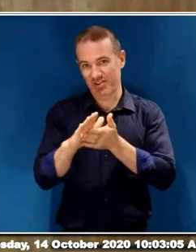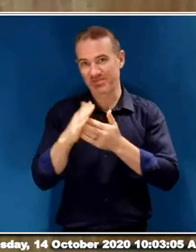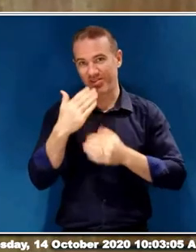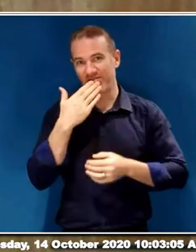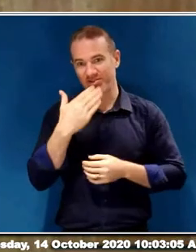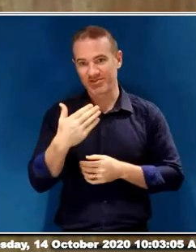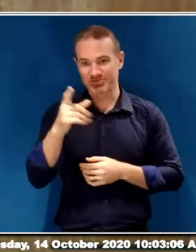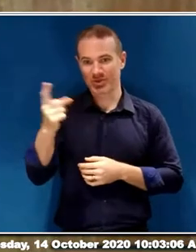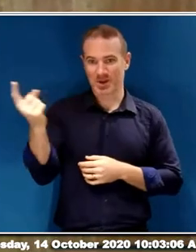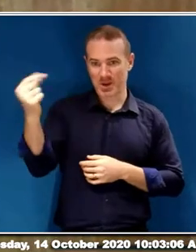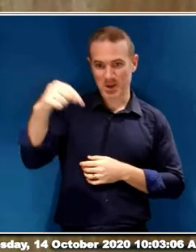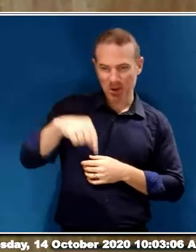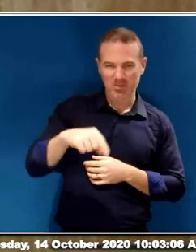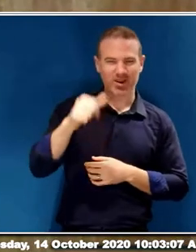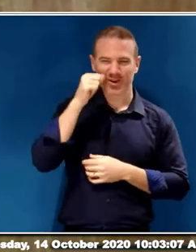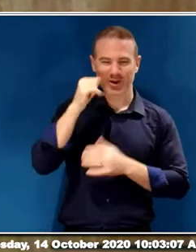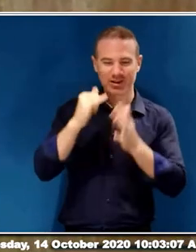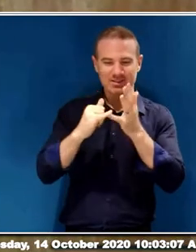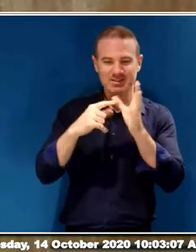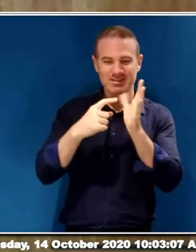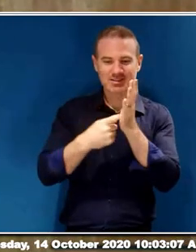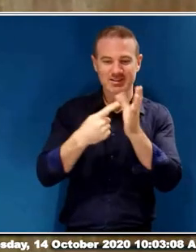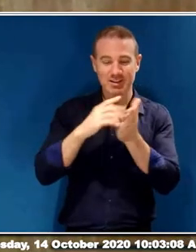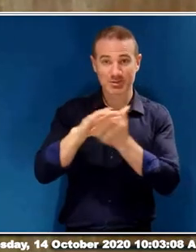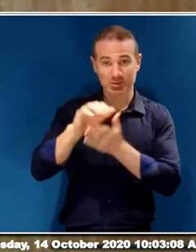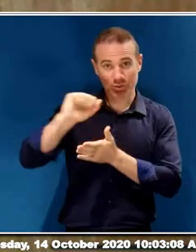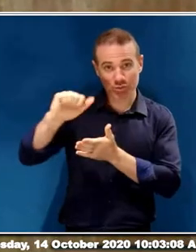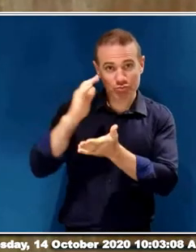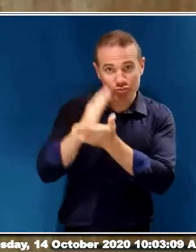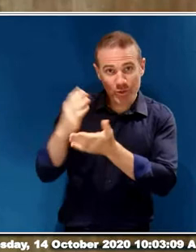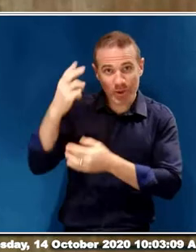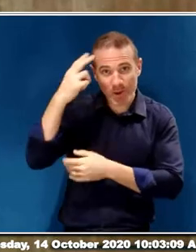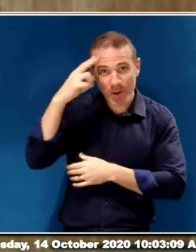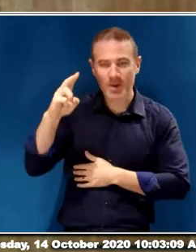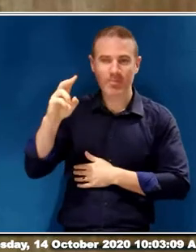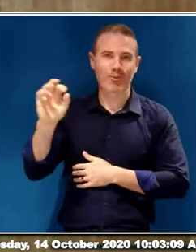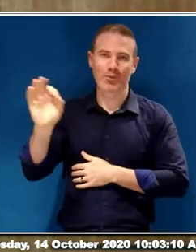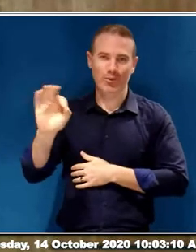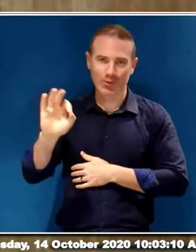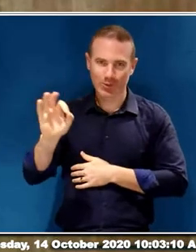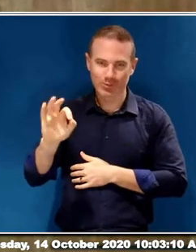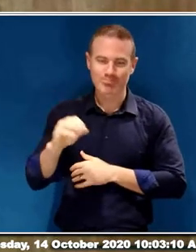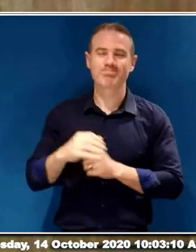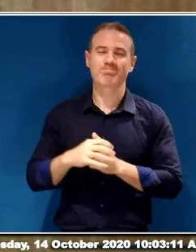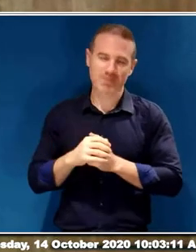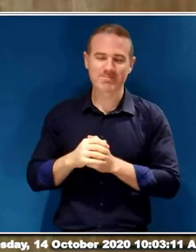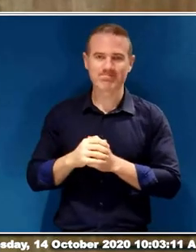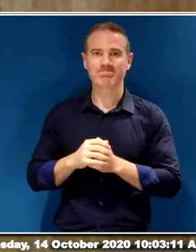I will ask Commissioner Atkinson's Associate who is in Brisbane